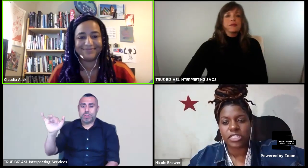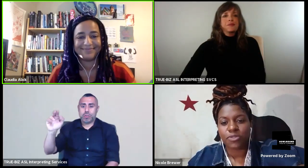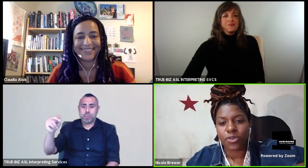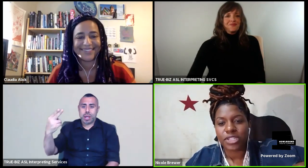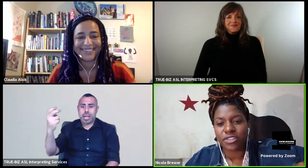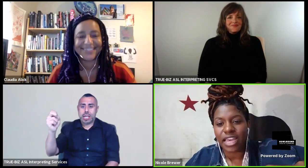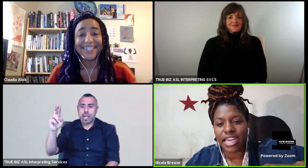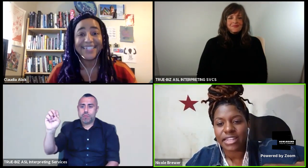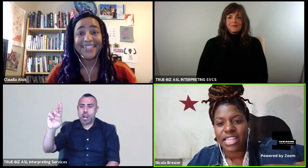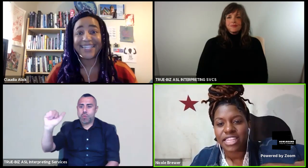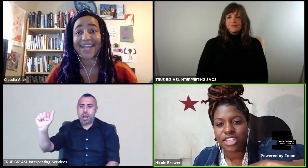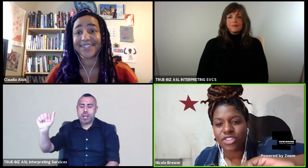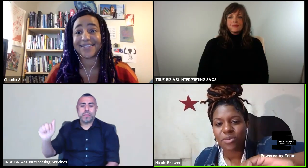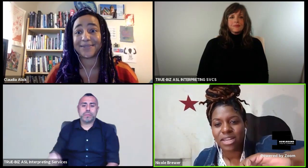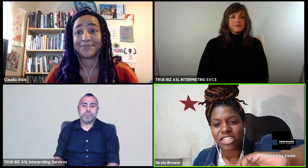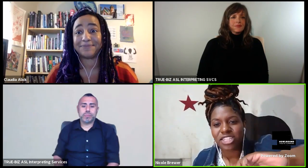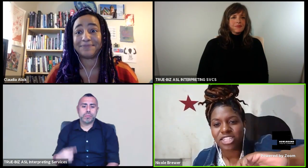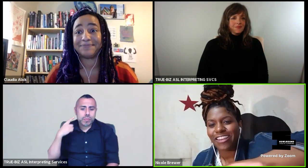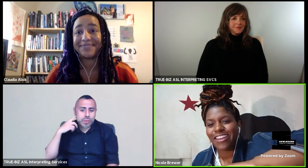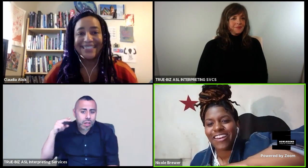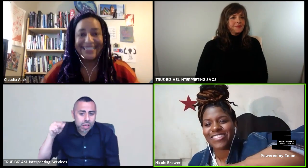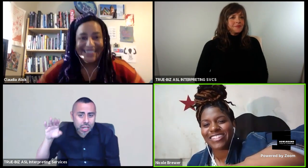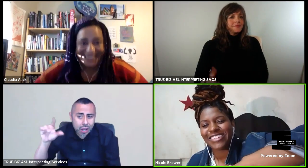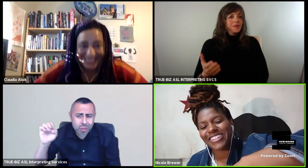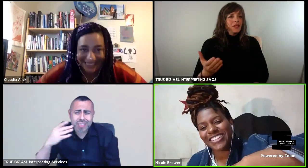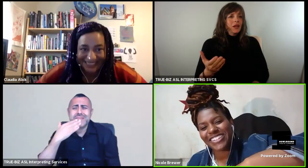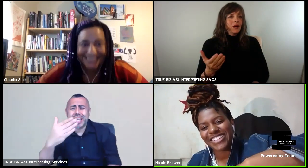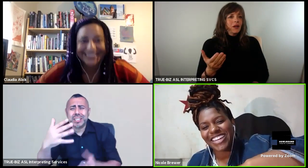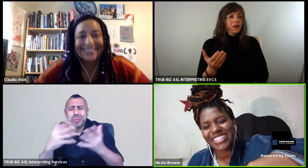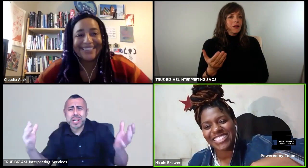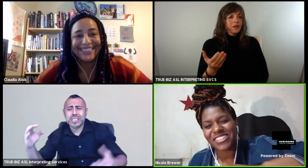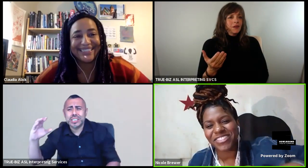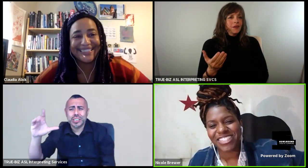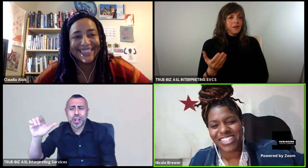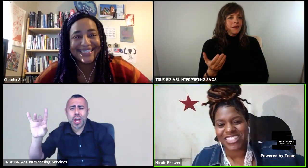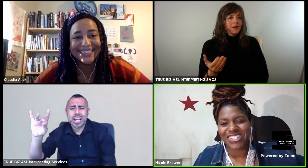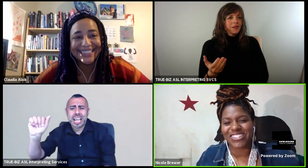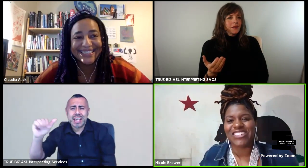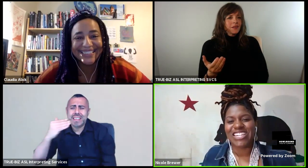Just before we do that, thank you so much, Claudia. I so appreciate you.